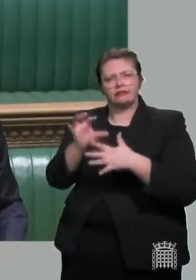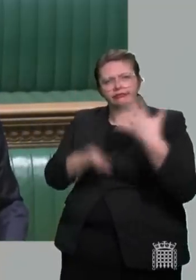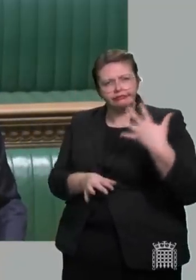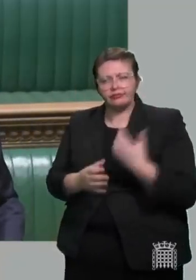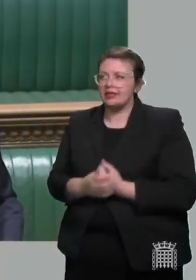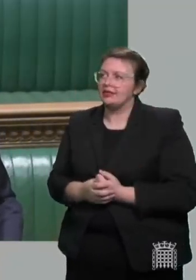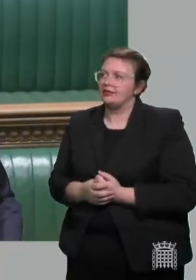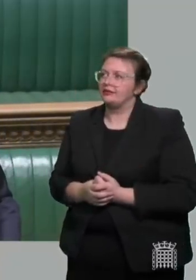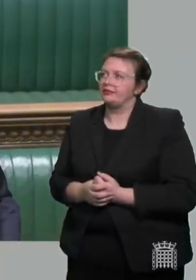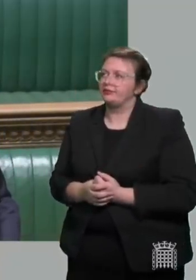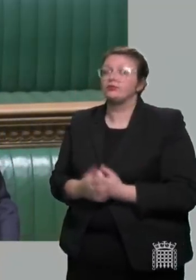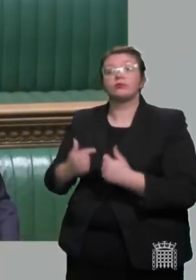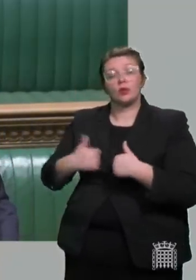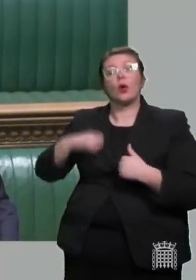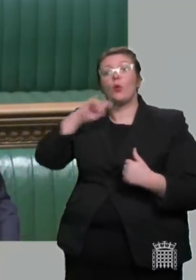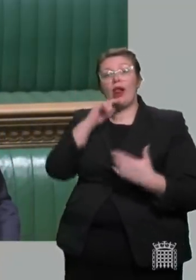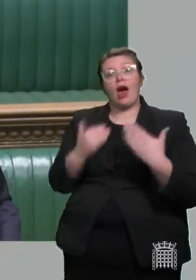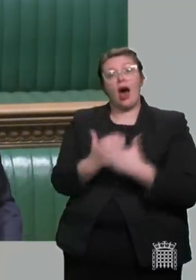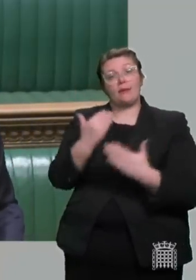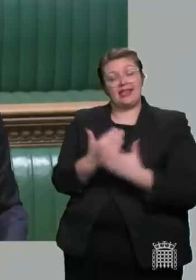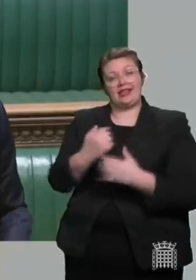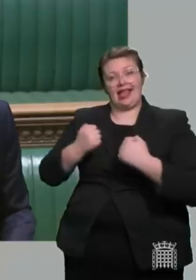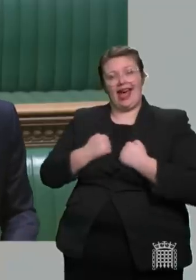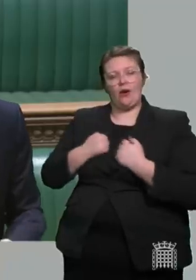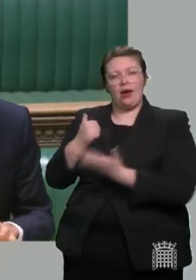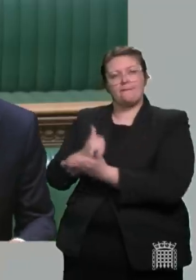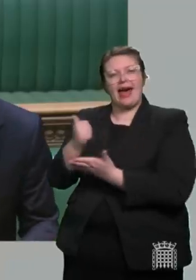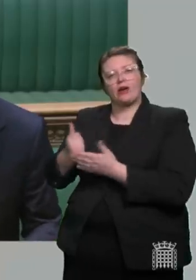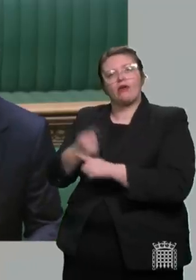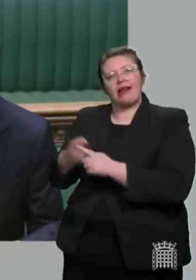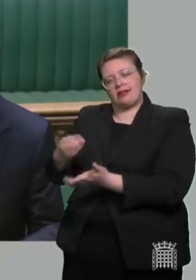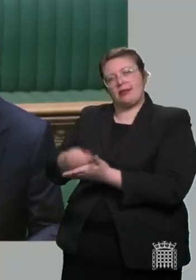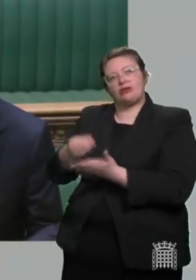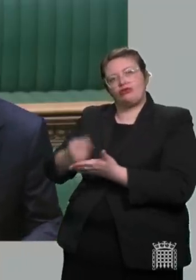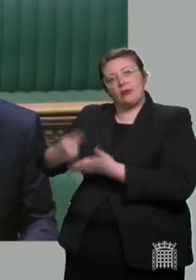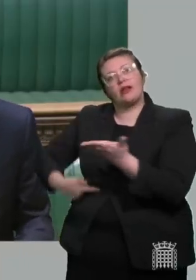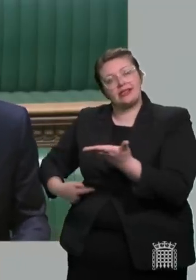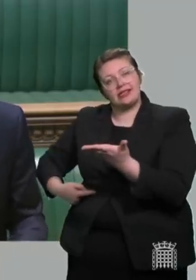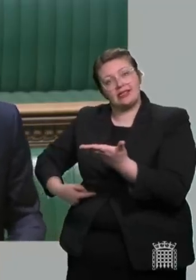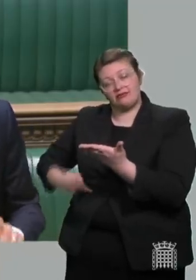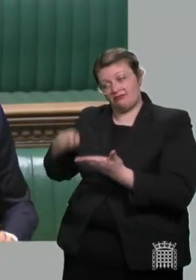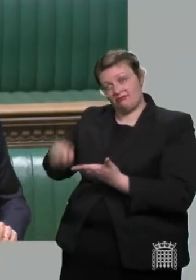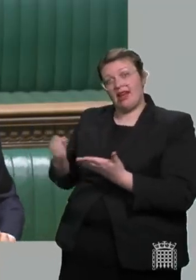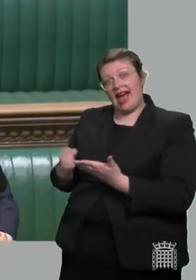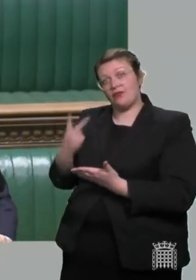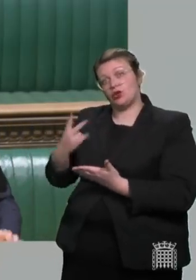be an updated monetary policy remit for the Bank of England. It reaffirms its 2% target, but now it